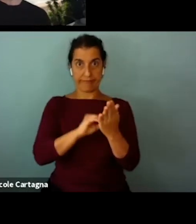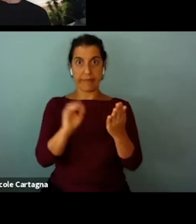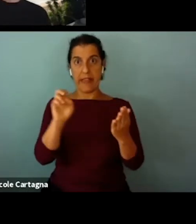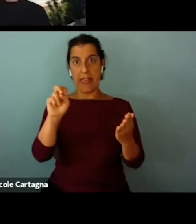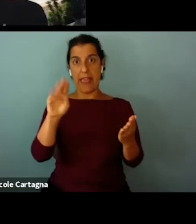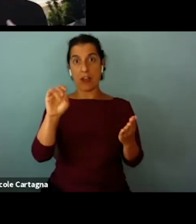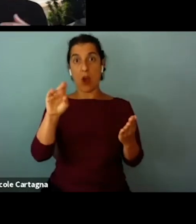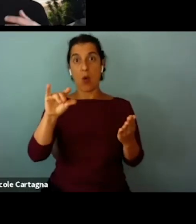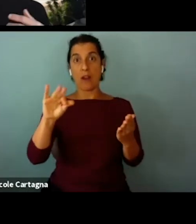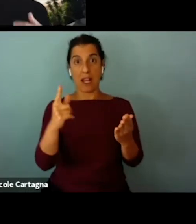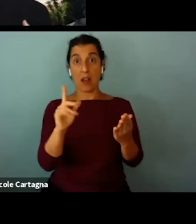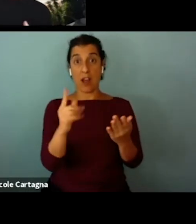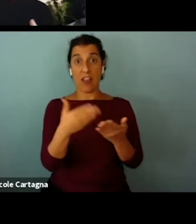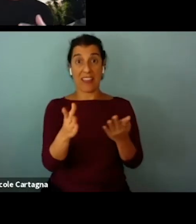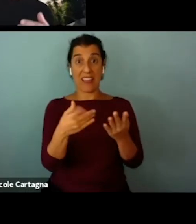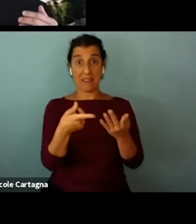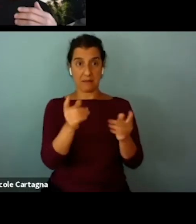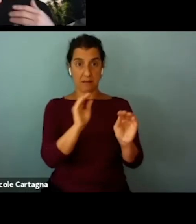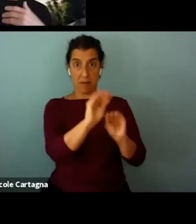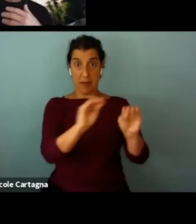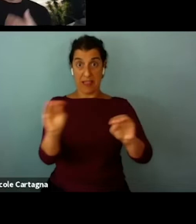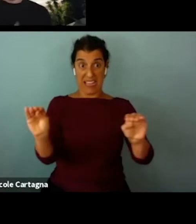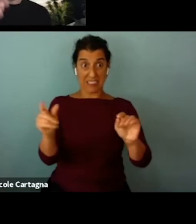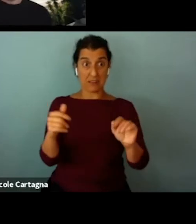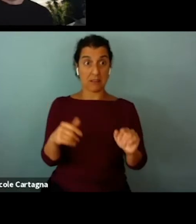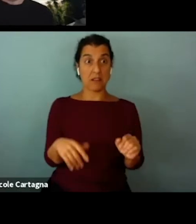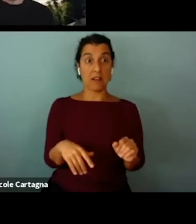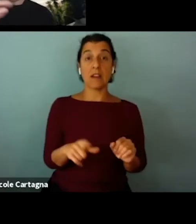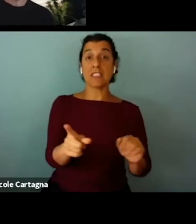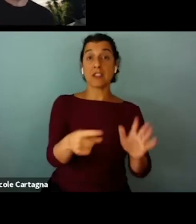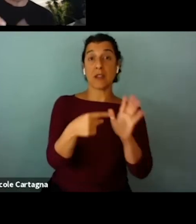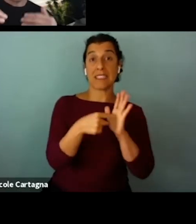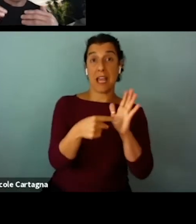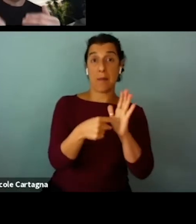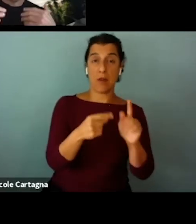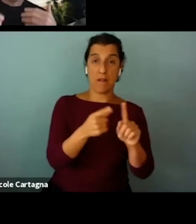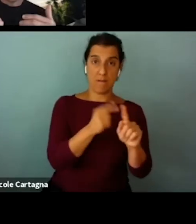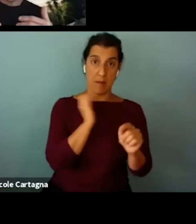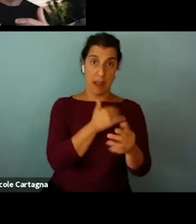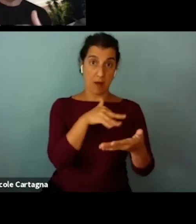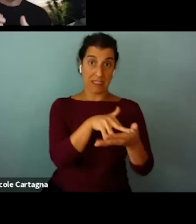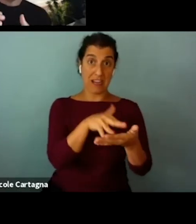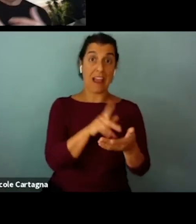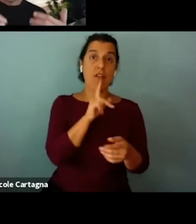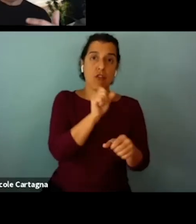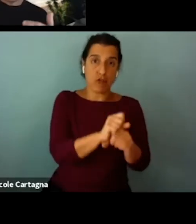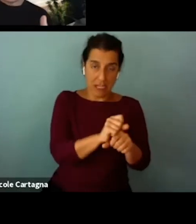so here's an example of um taken from a study of a real child interacting